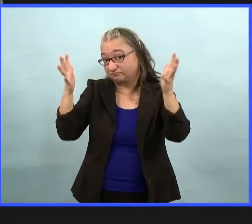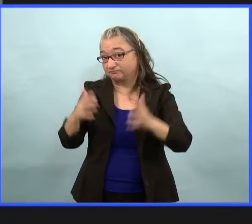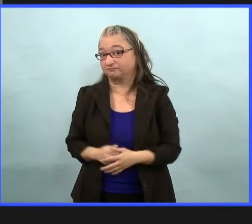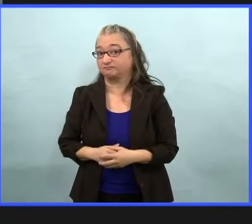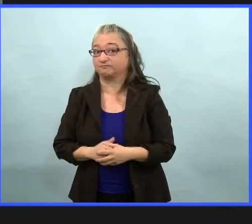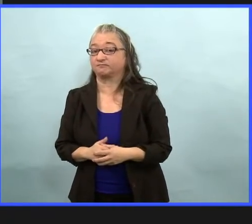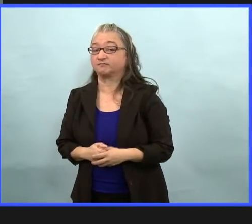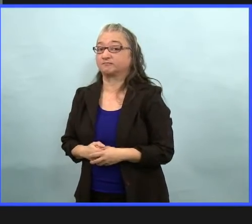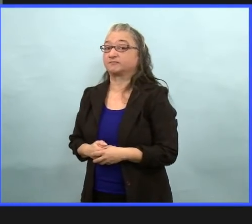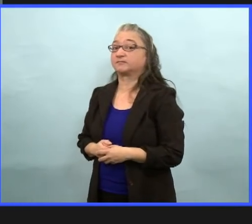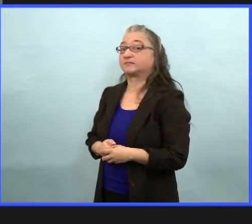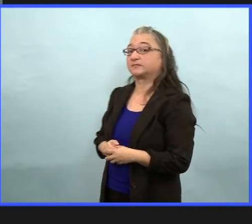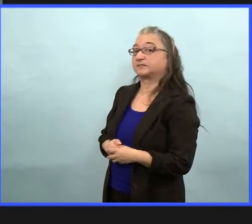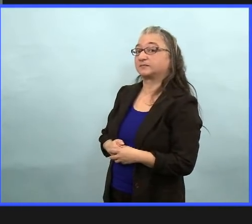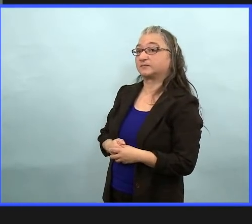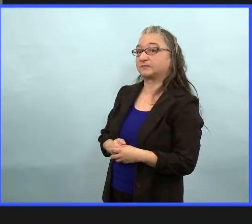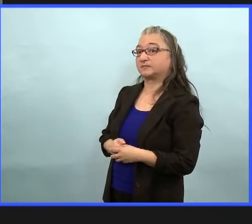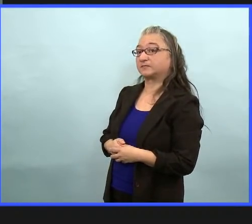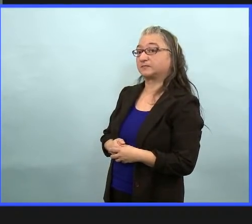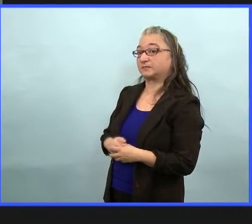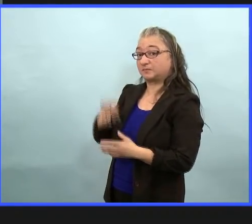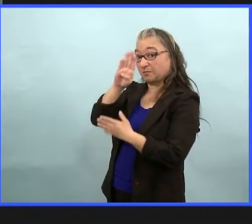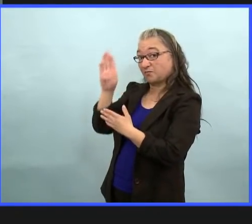from the brandon's son karen